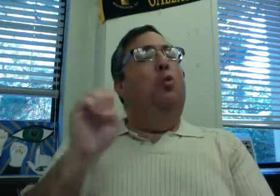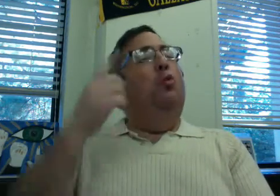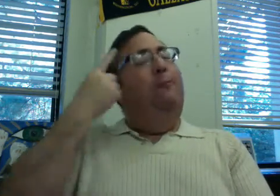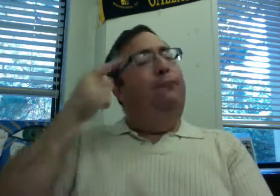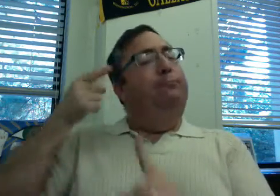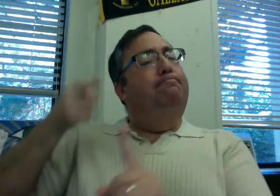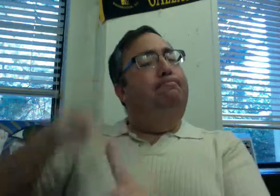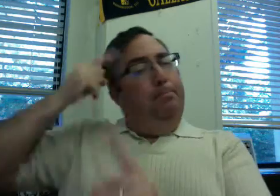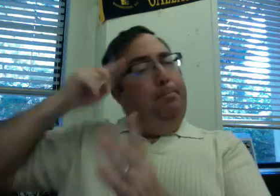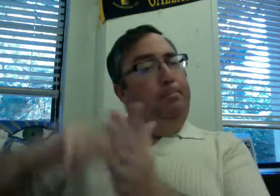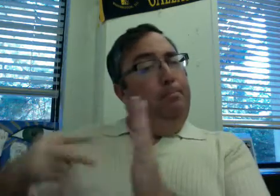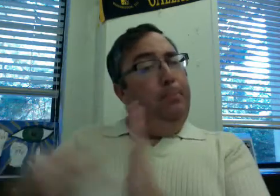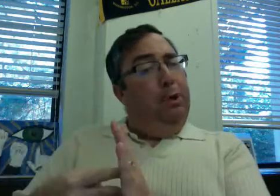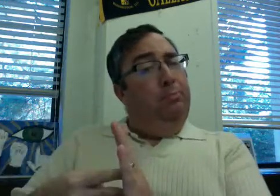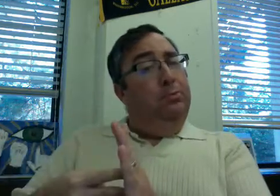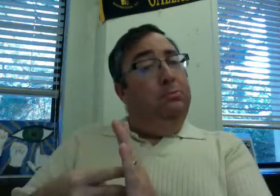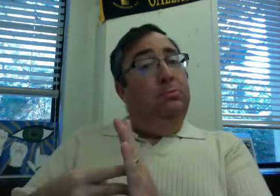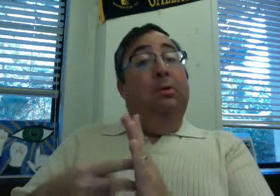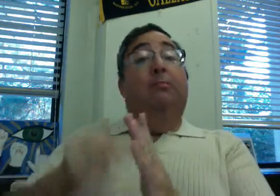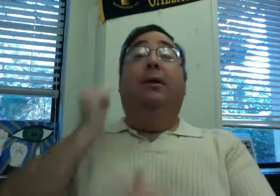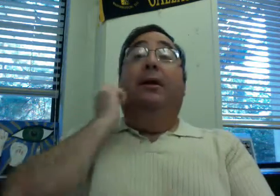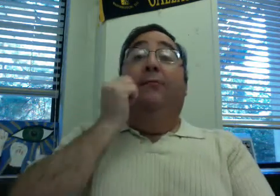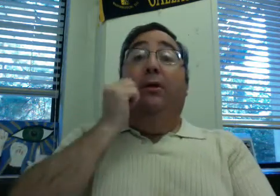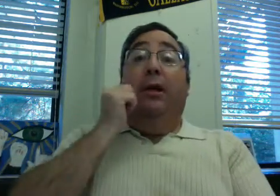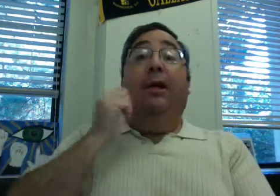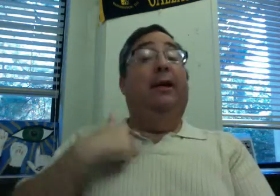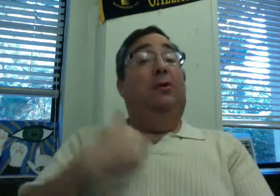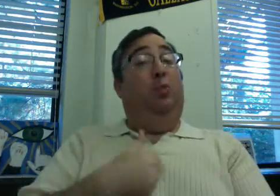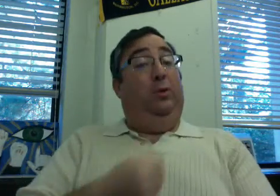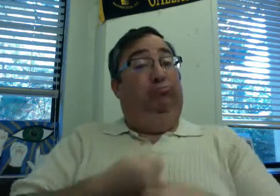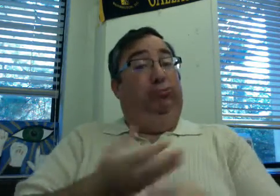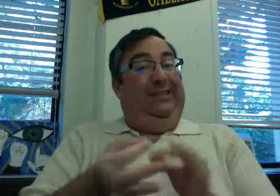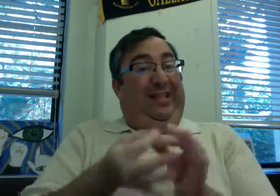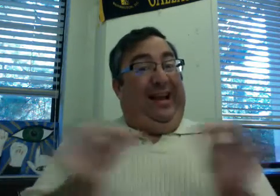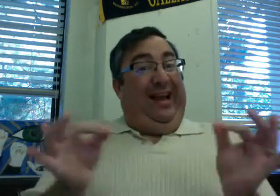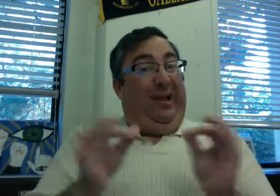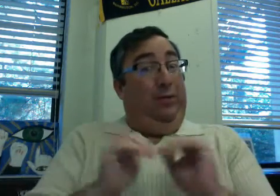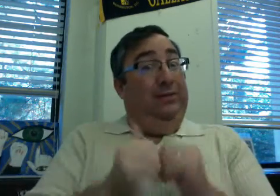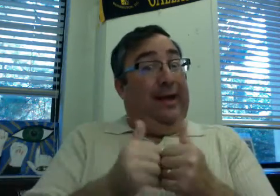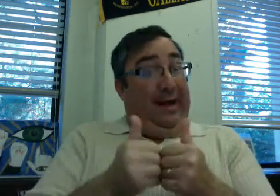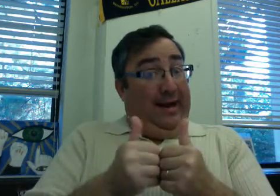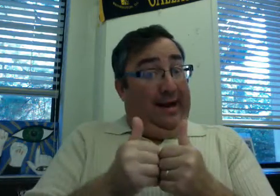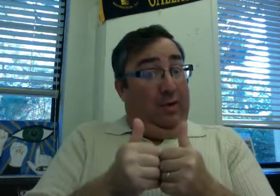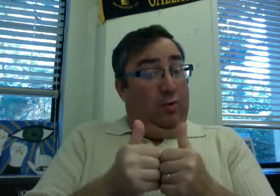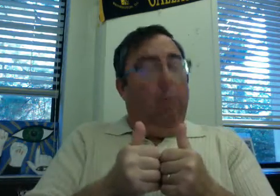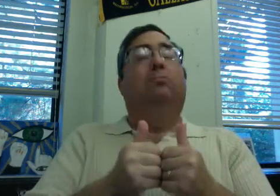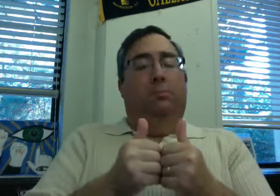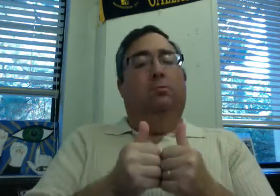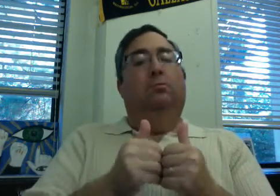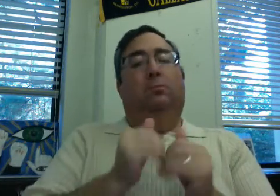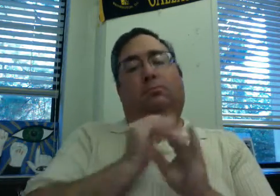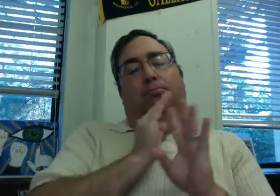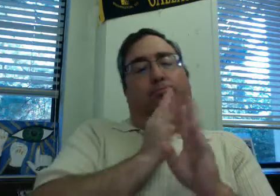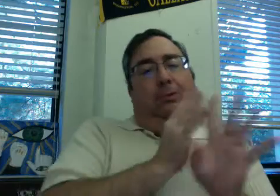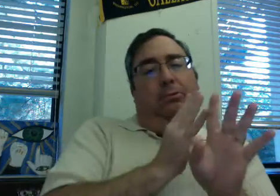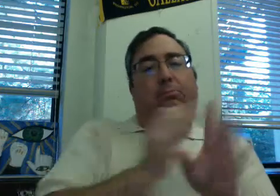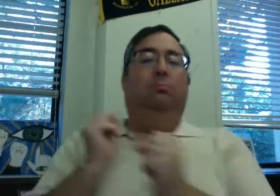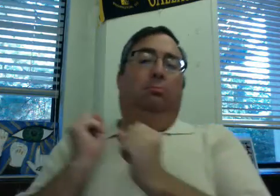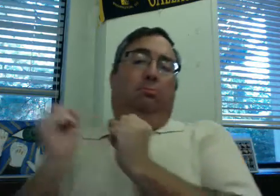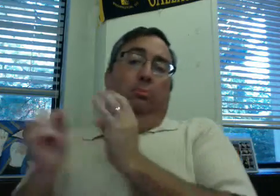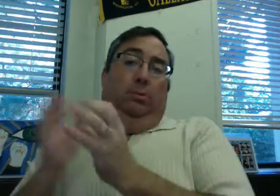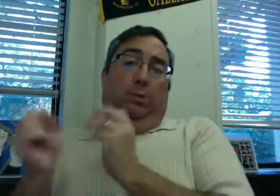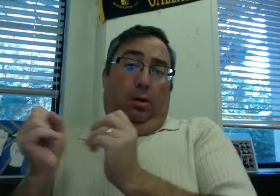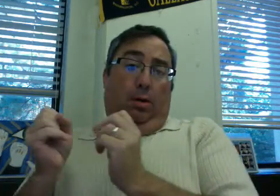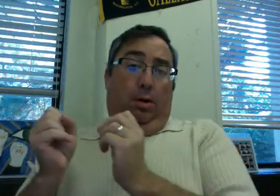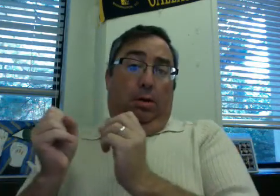Codes are only for a specific purpose. But in everyday use, we express language in one primary way -- speech or signs.